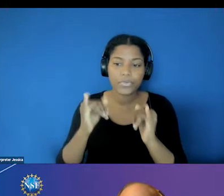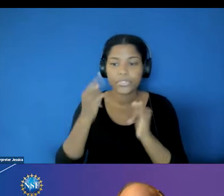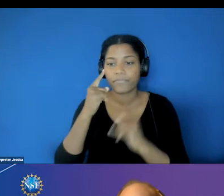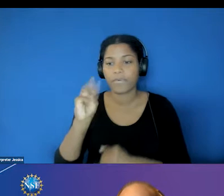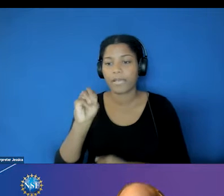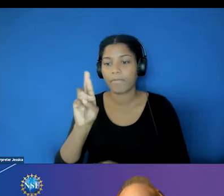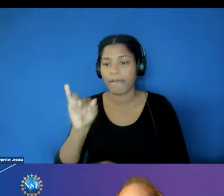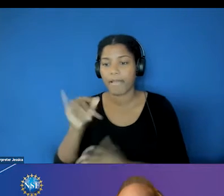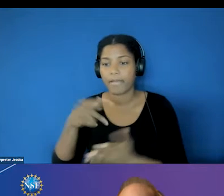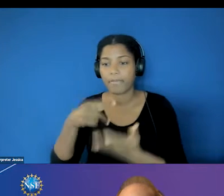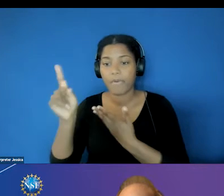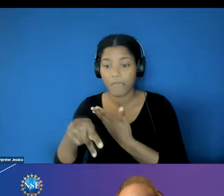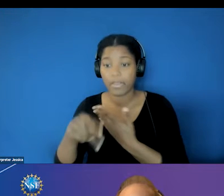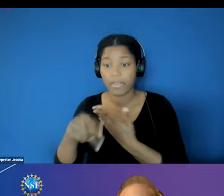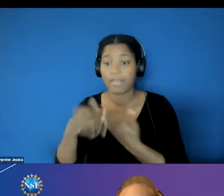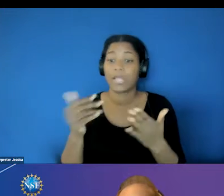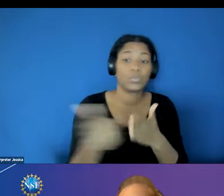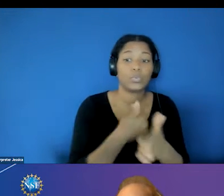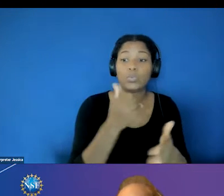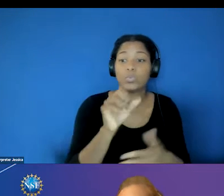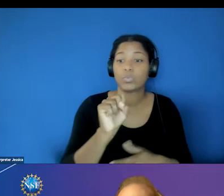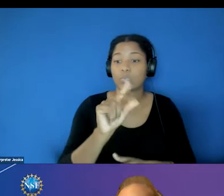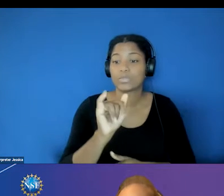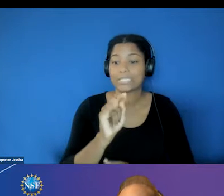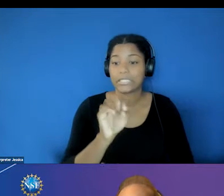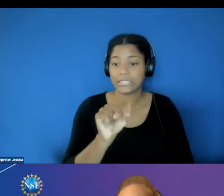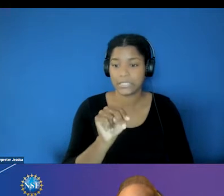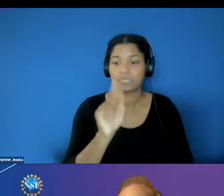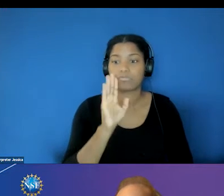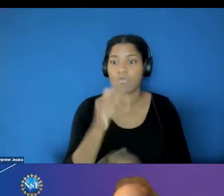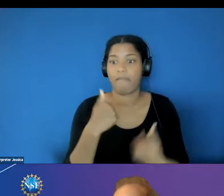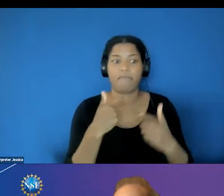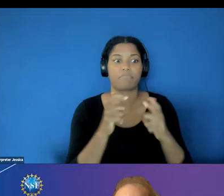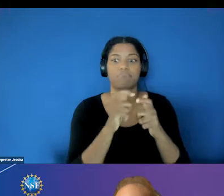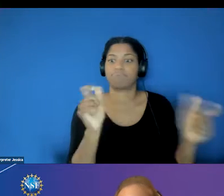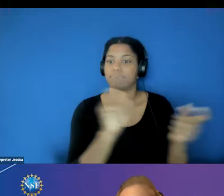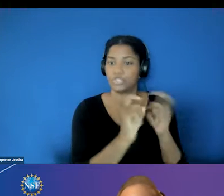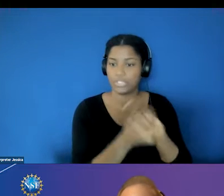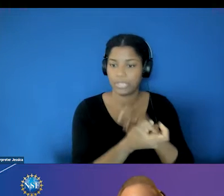And therefore, the solicitation will have some, significant changes with respect to previous years.